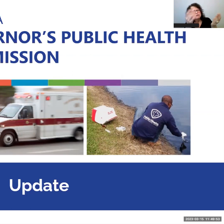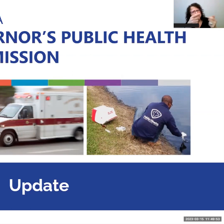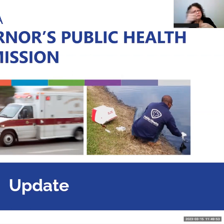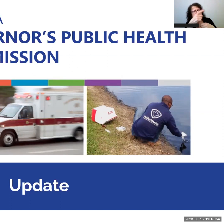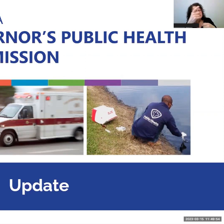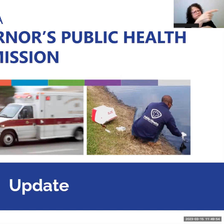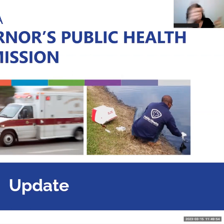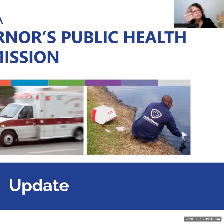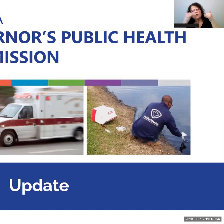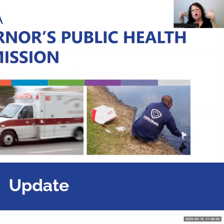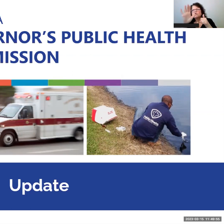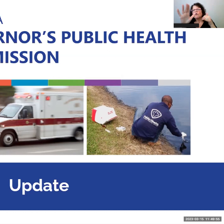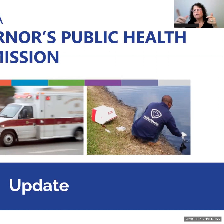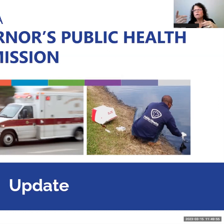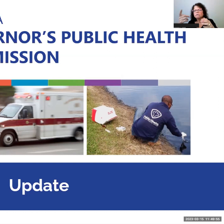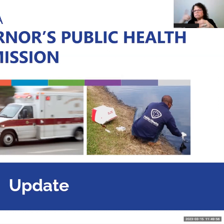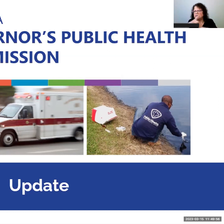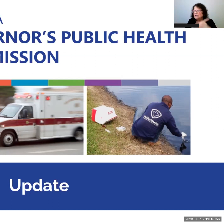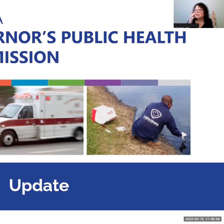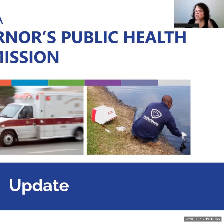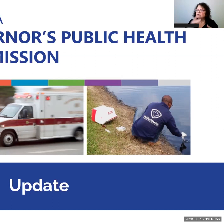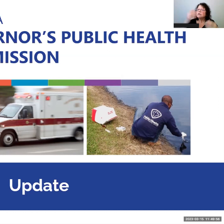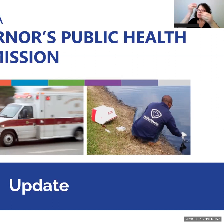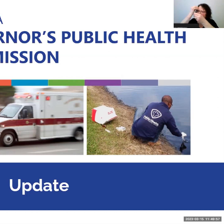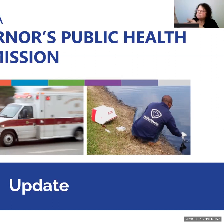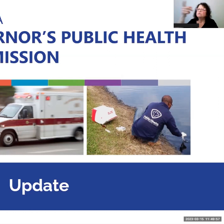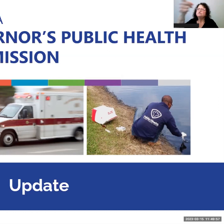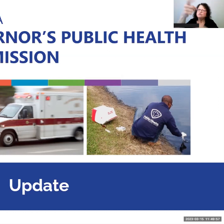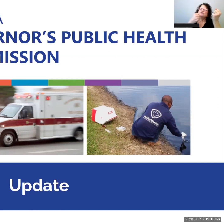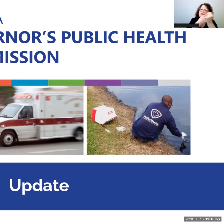your legislators and let them know that you support public health, and that you support